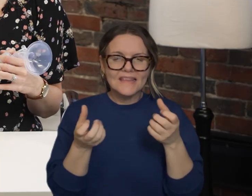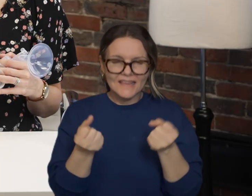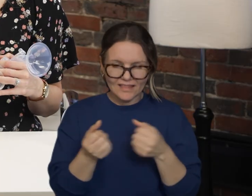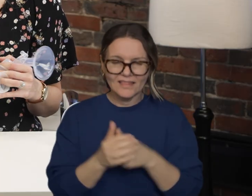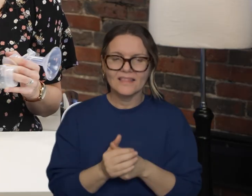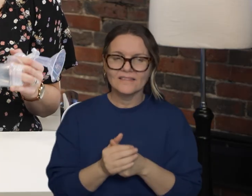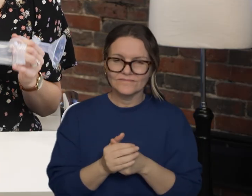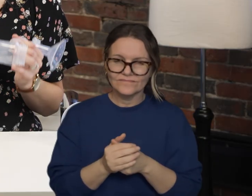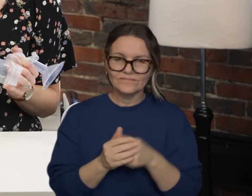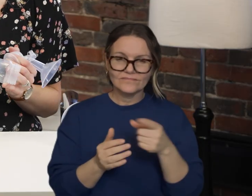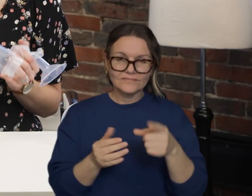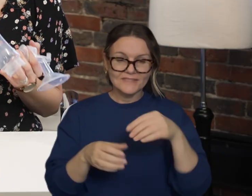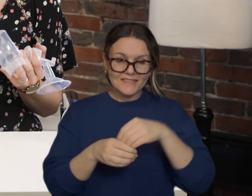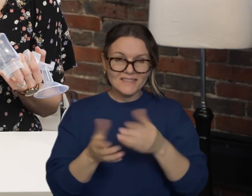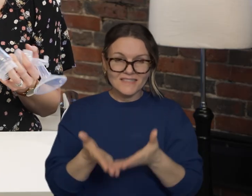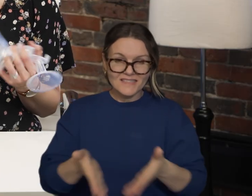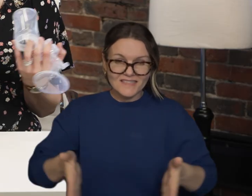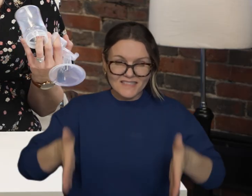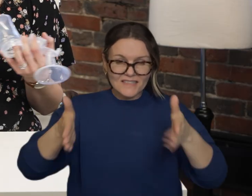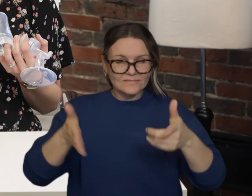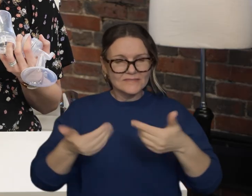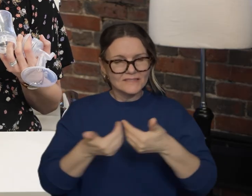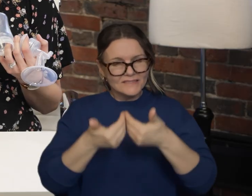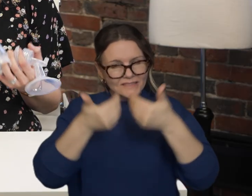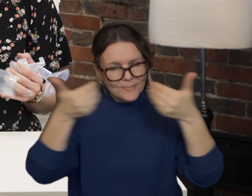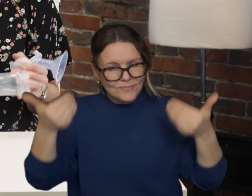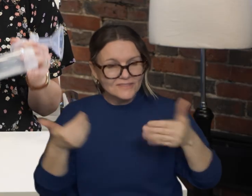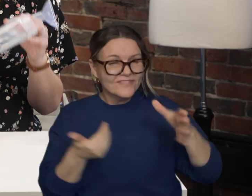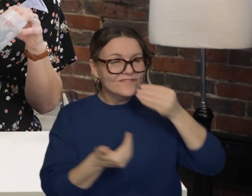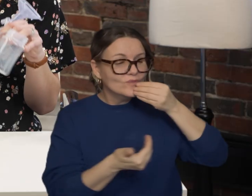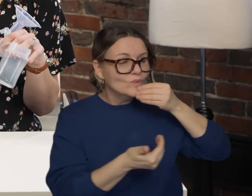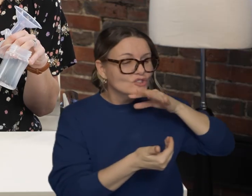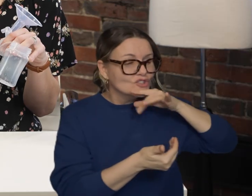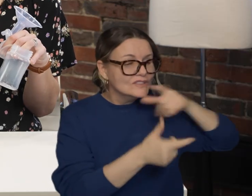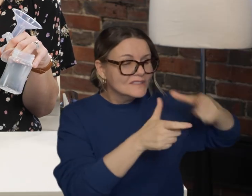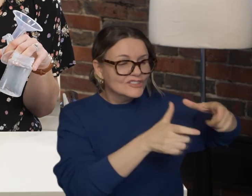sink you're going to take a clean separate bowl from the rest of your food dishes put in some warm